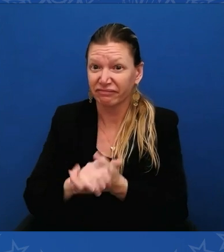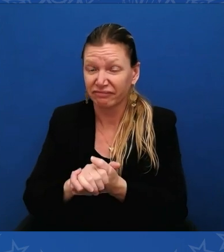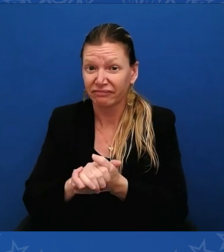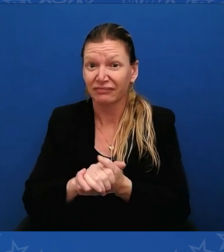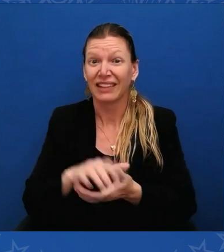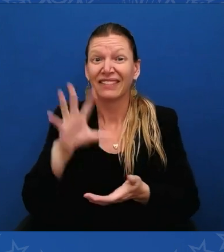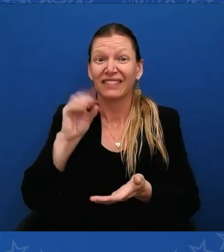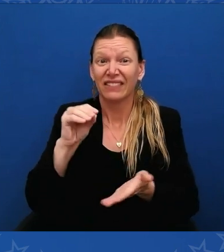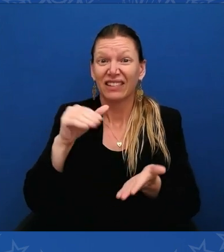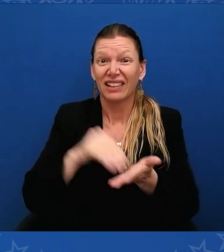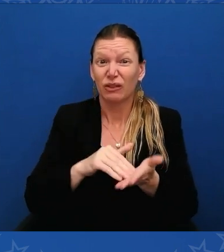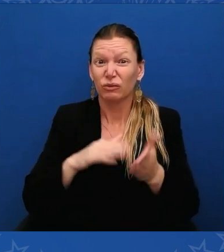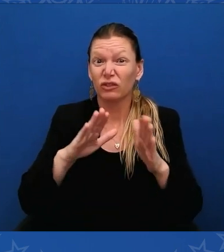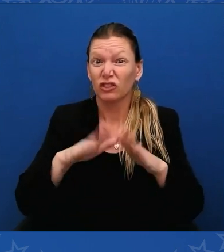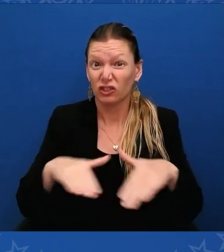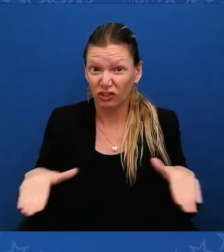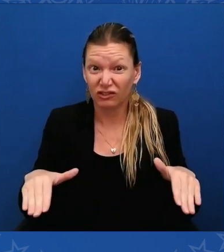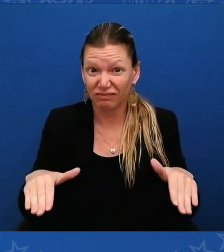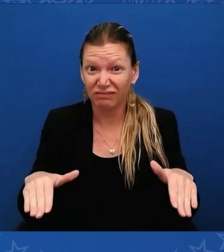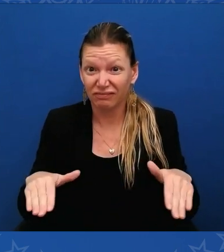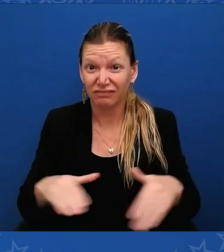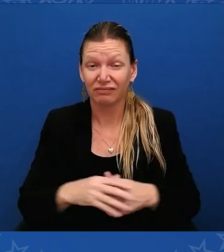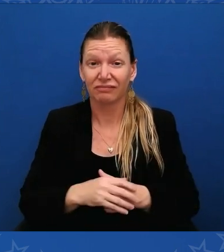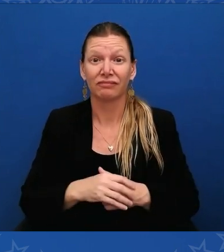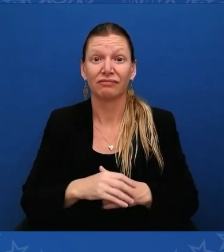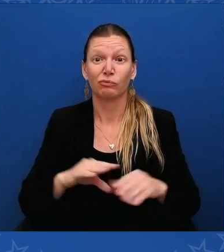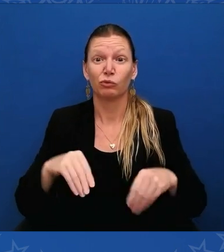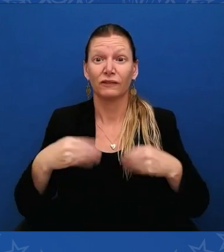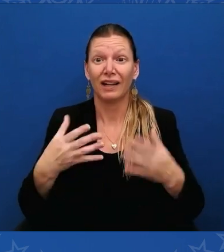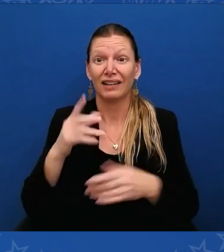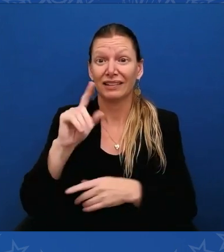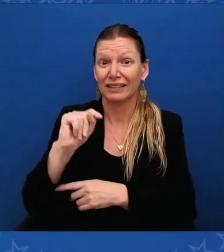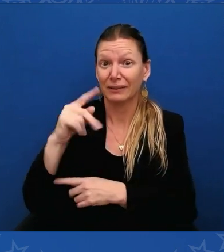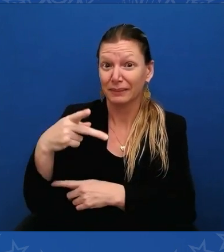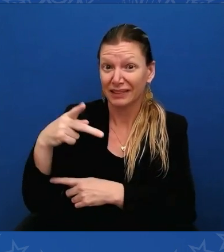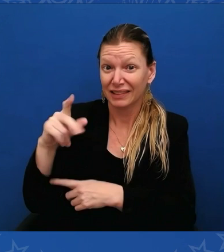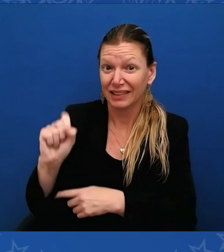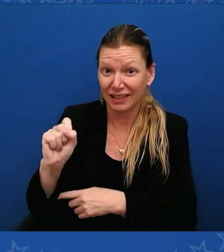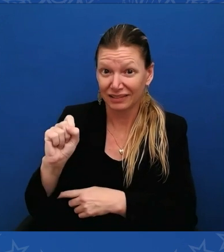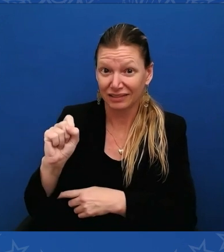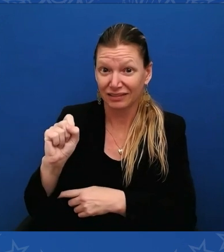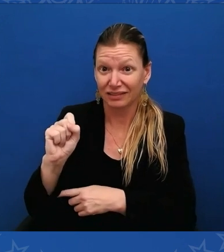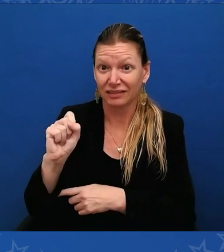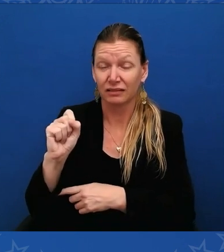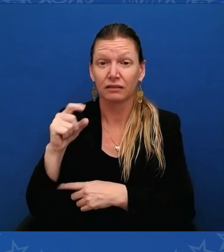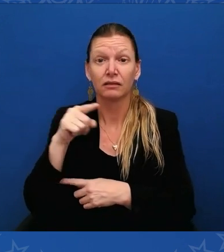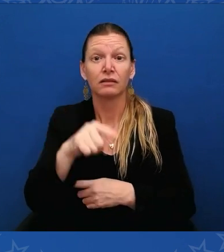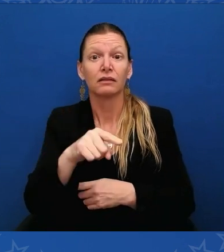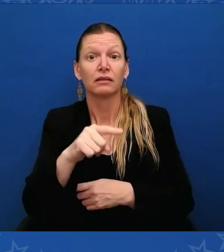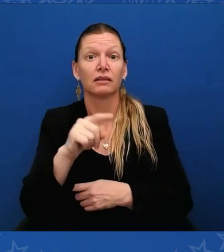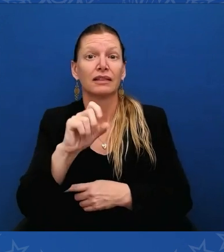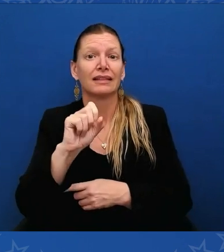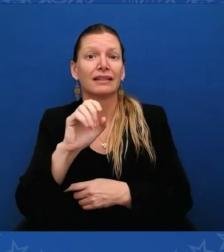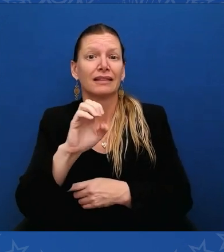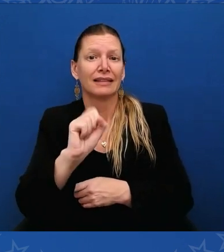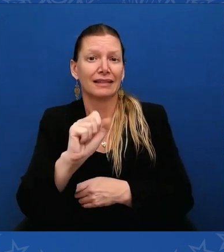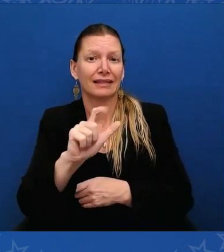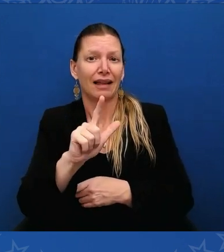and provided TPS to Salvadorians, Hondurans, Nicaraguans, and Venezuelans.